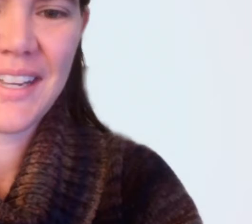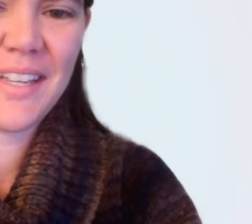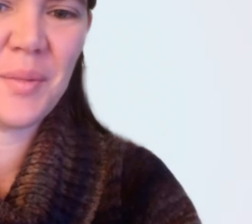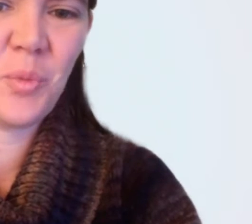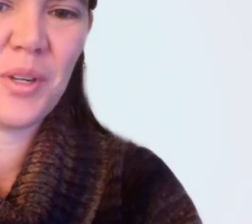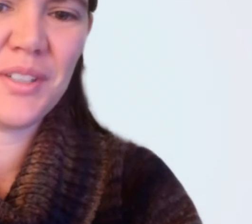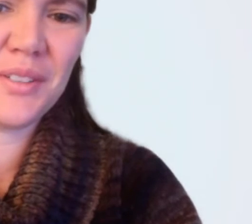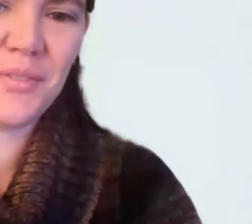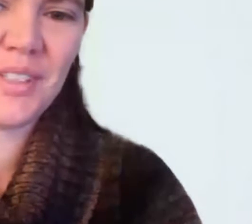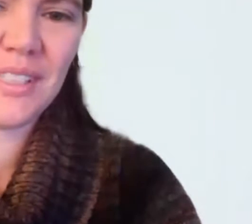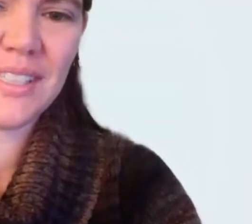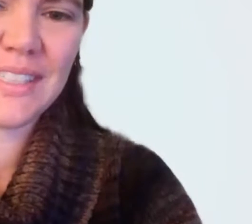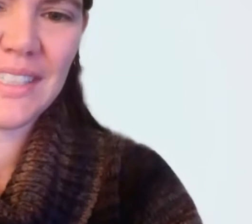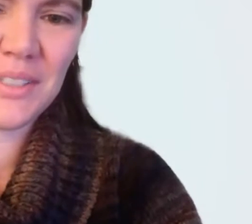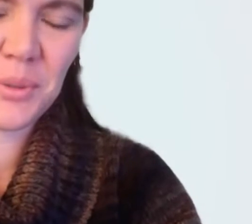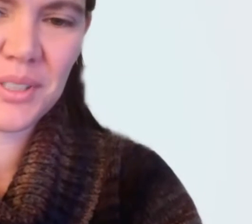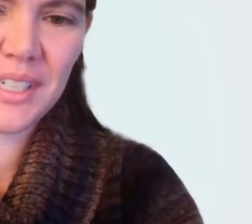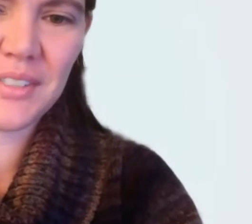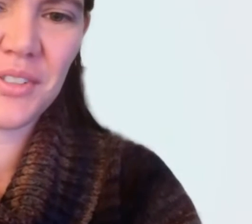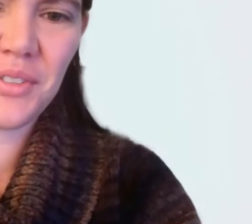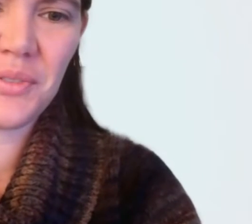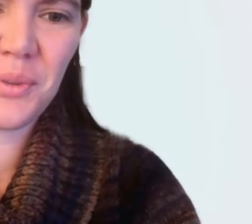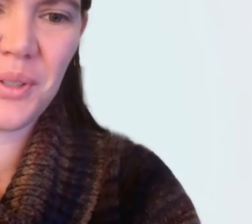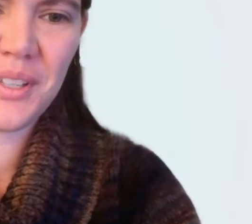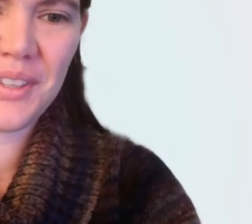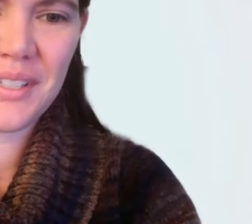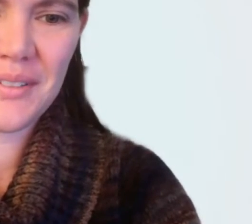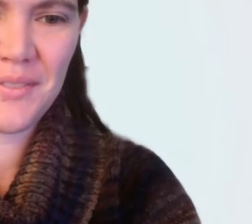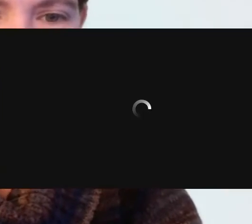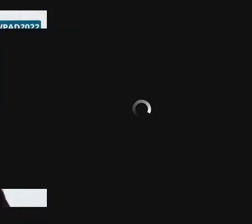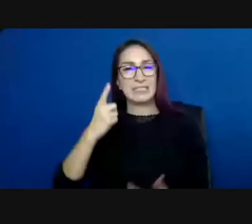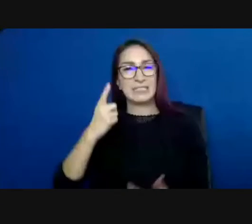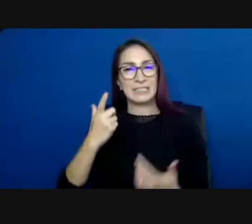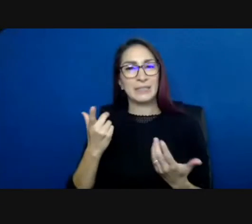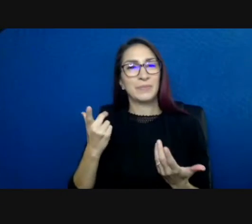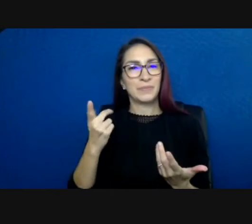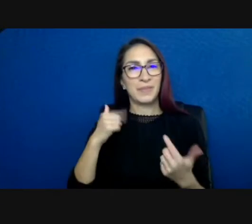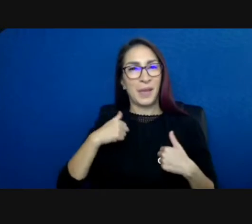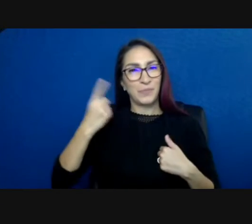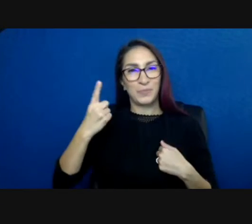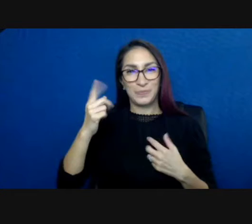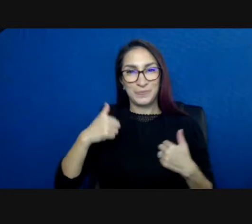I am one of the lead organizers for the event and I'm really excited